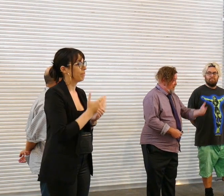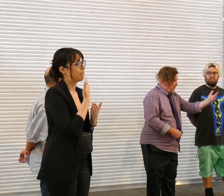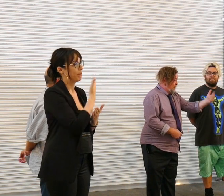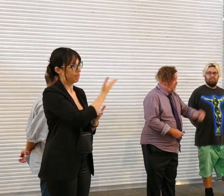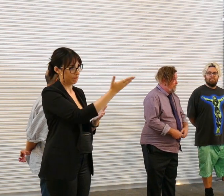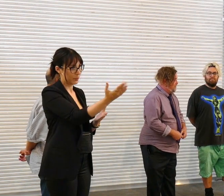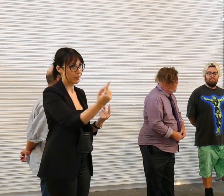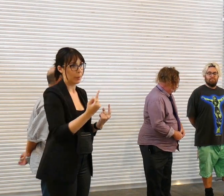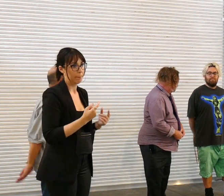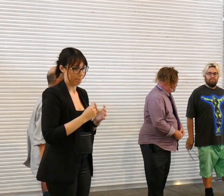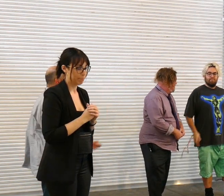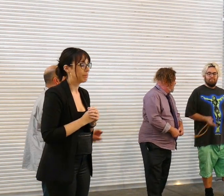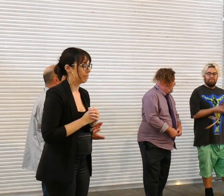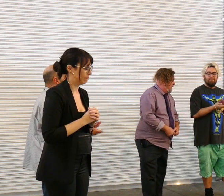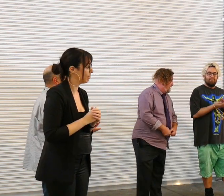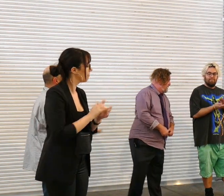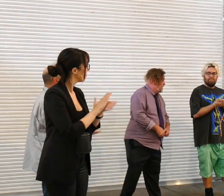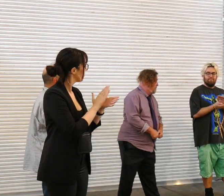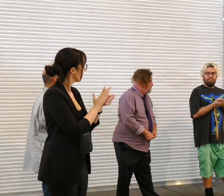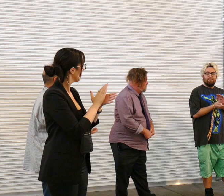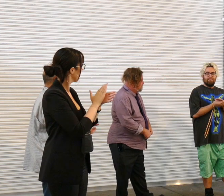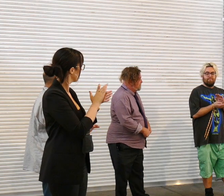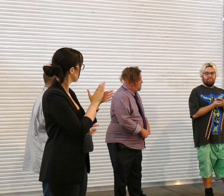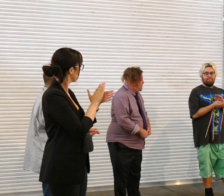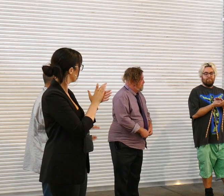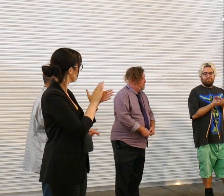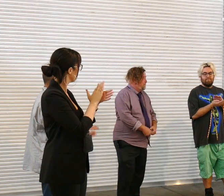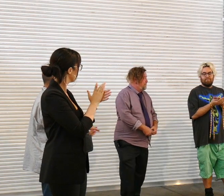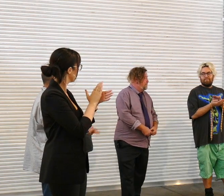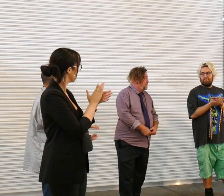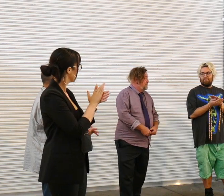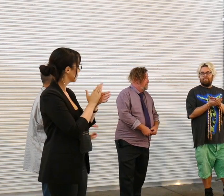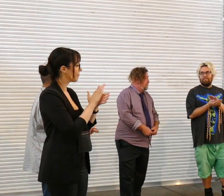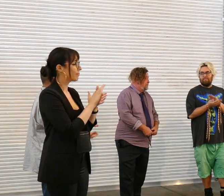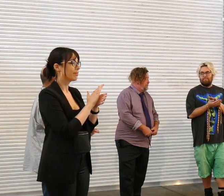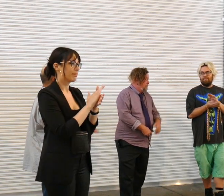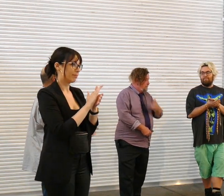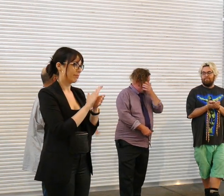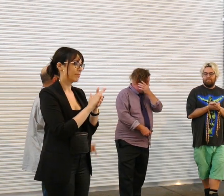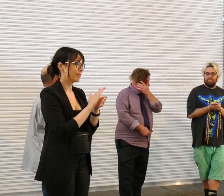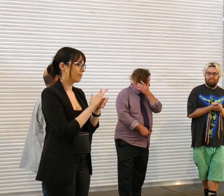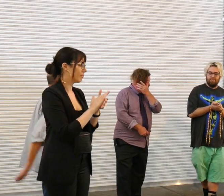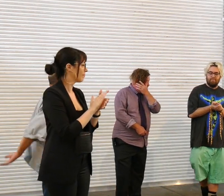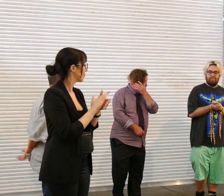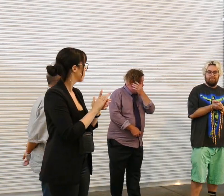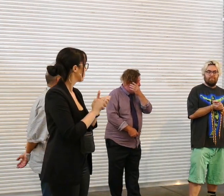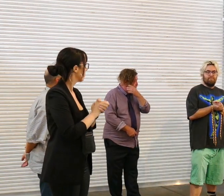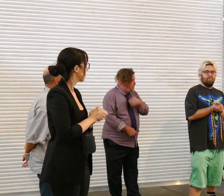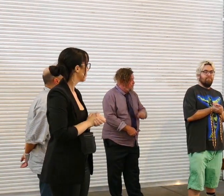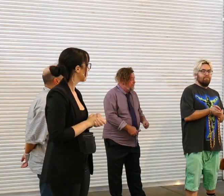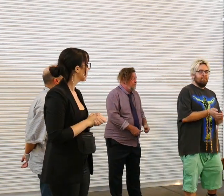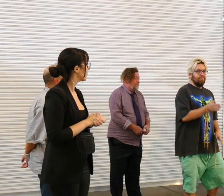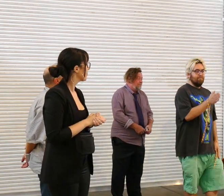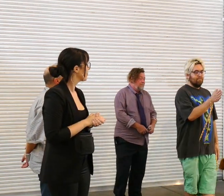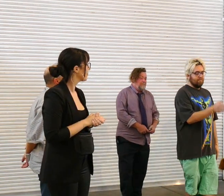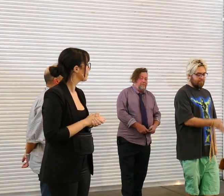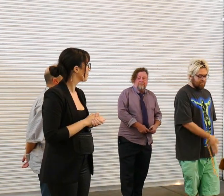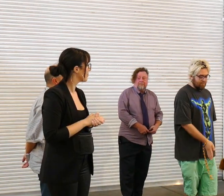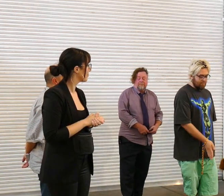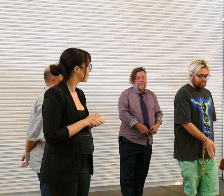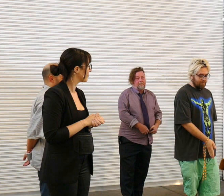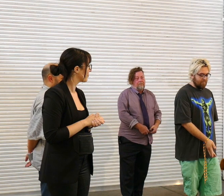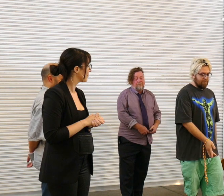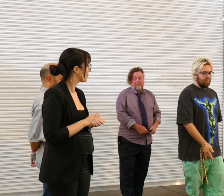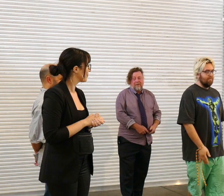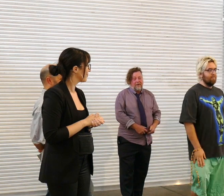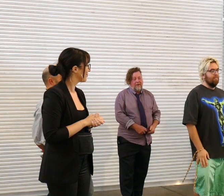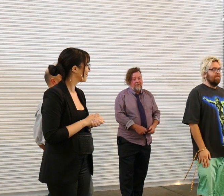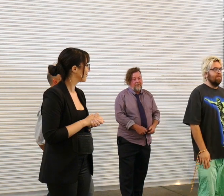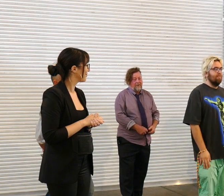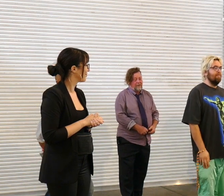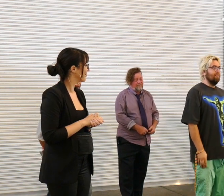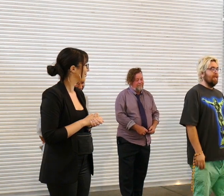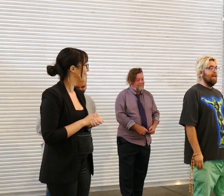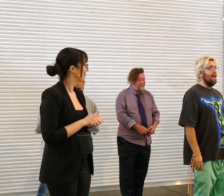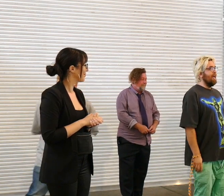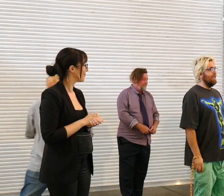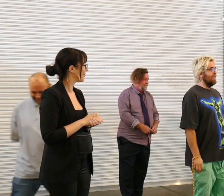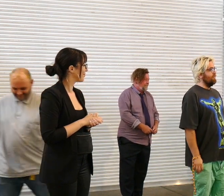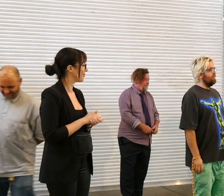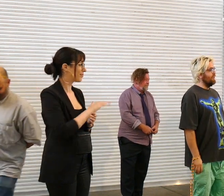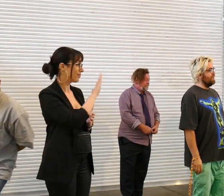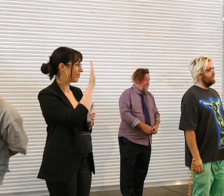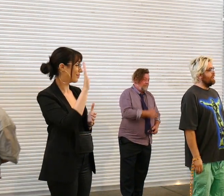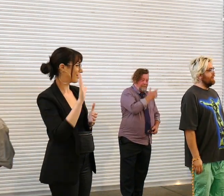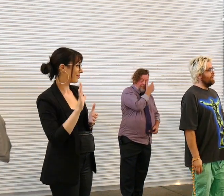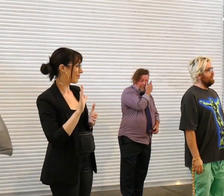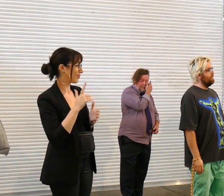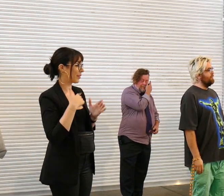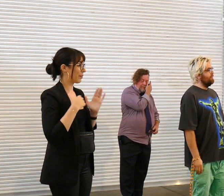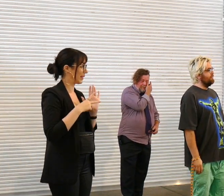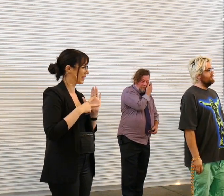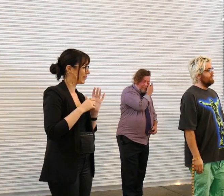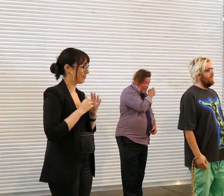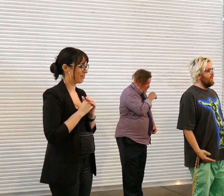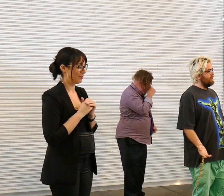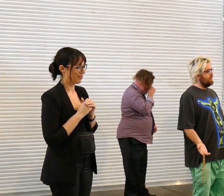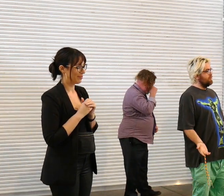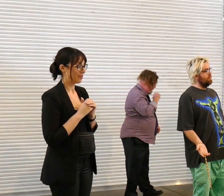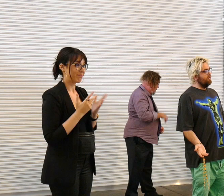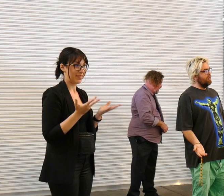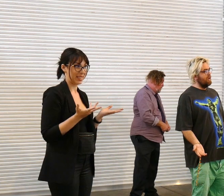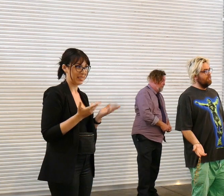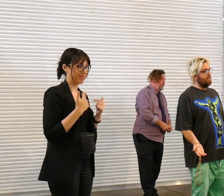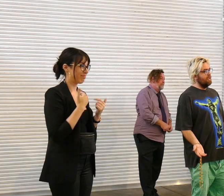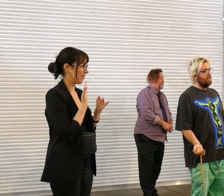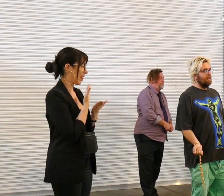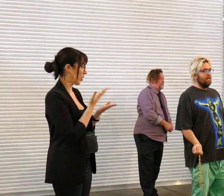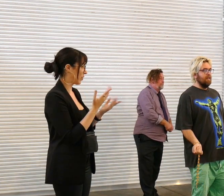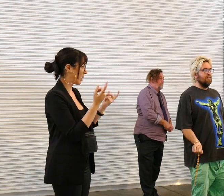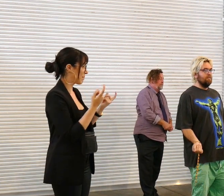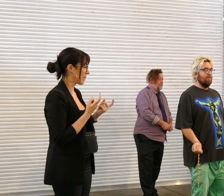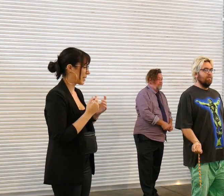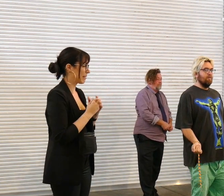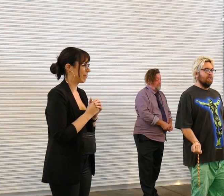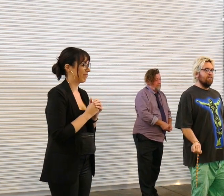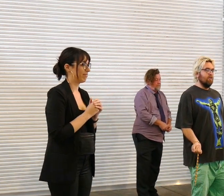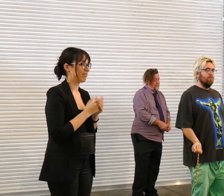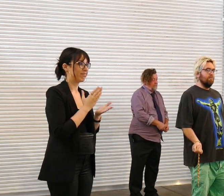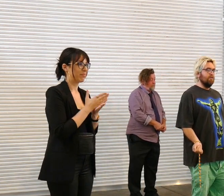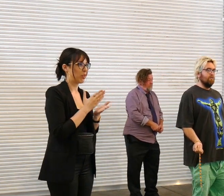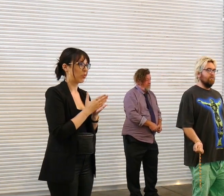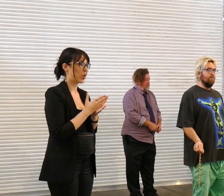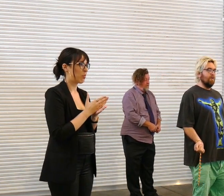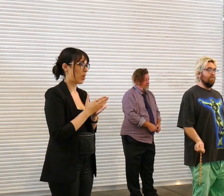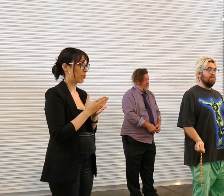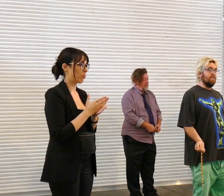hi Im Vee um yeah thanks everybody for coming uh it's been really dope to have this